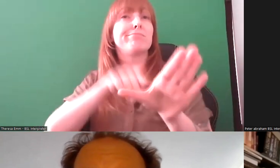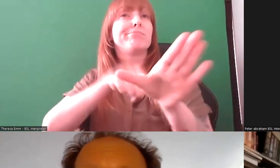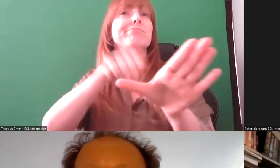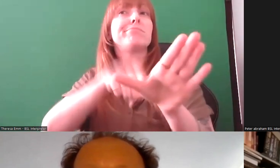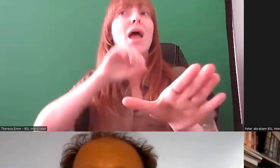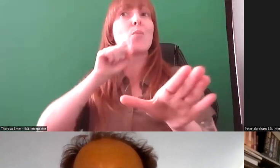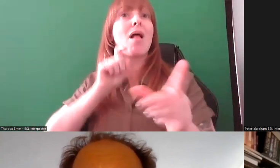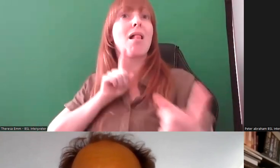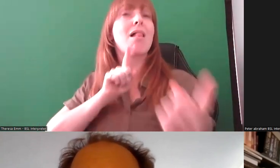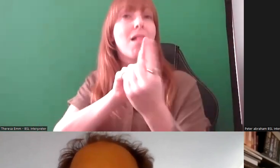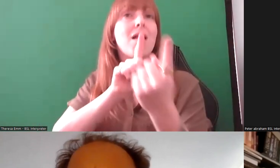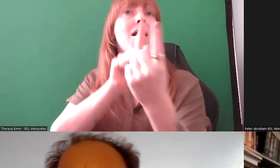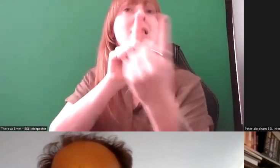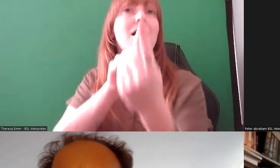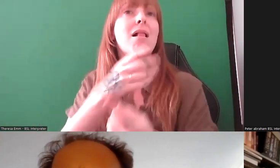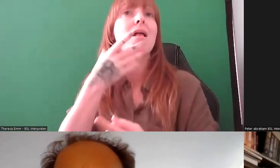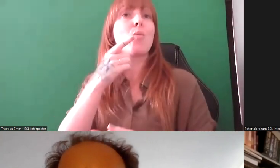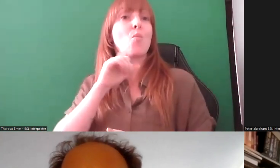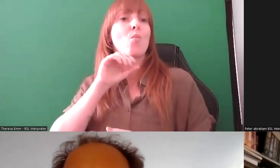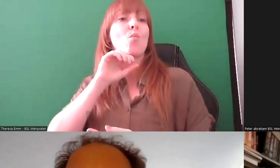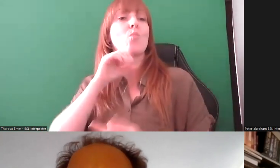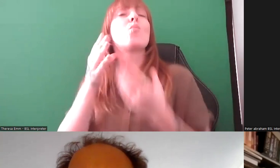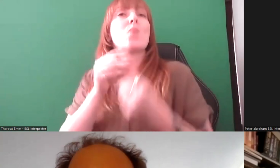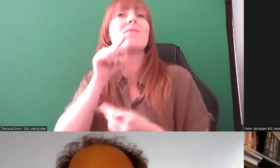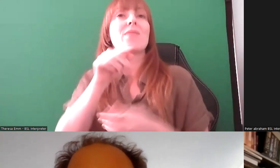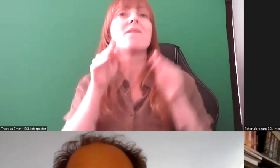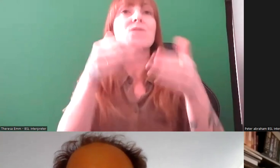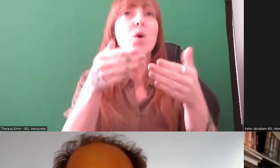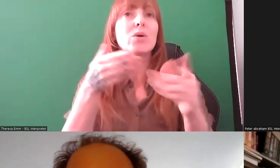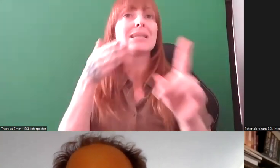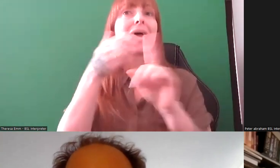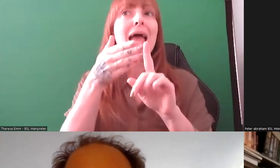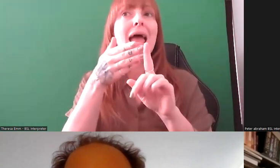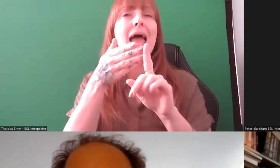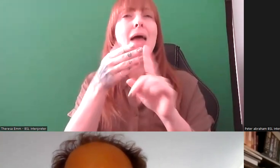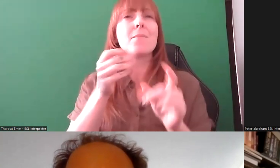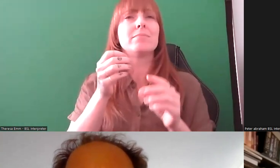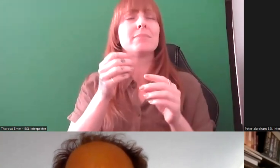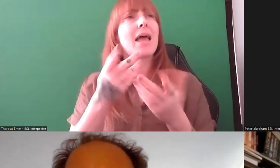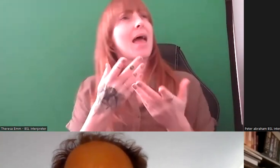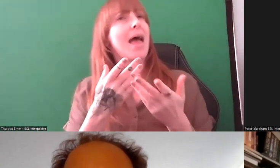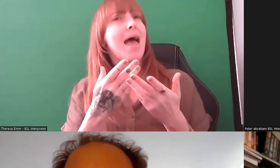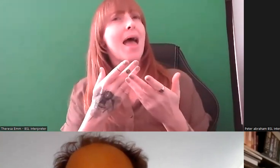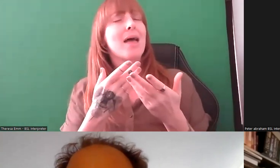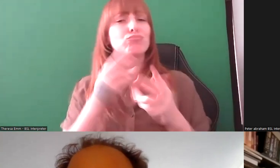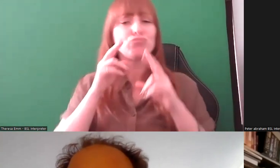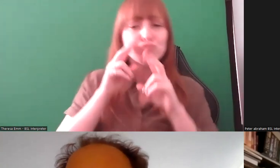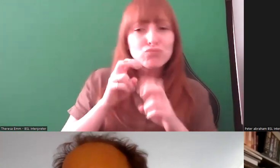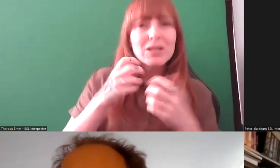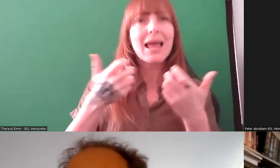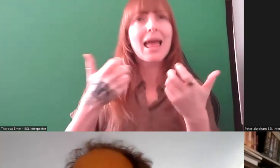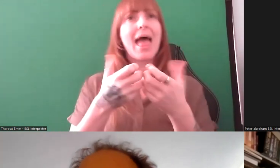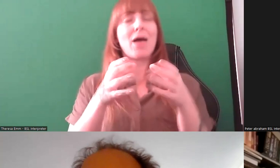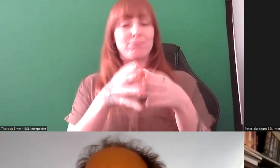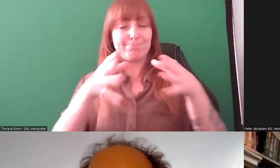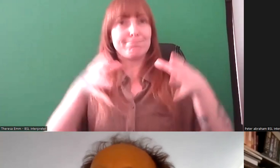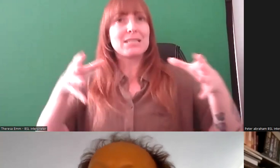with that focus but also to work out what happens with that group, beyond, as it expands. A really